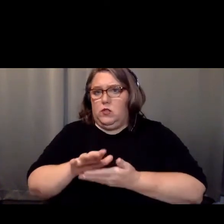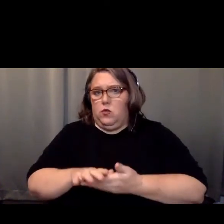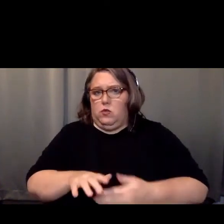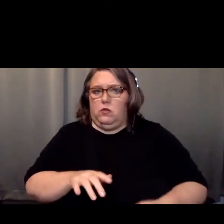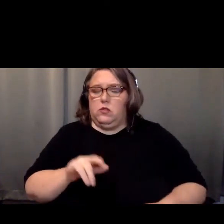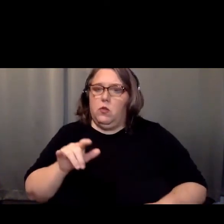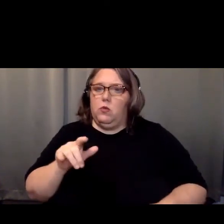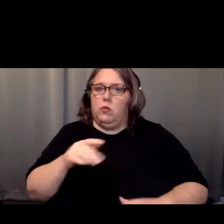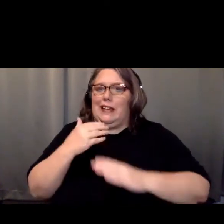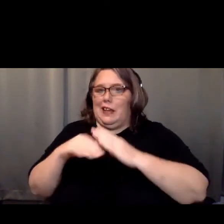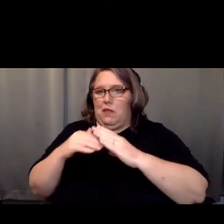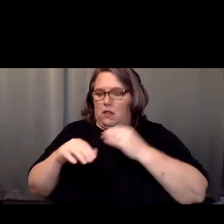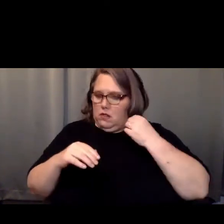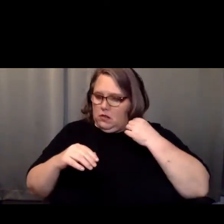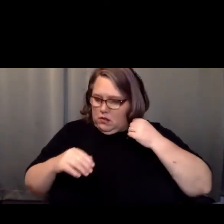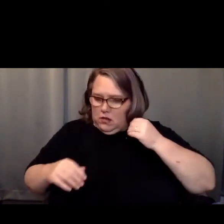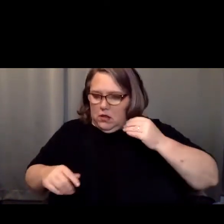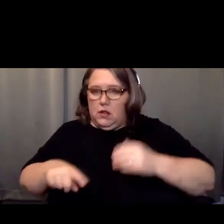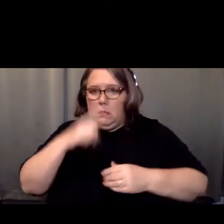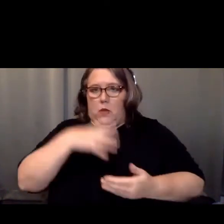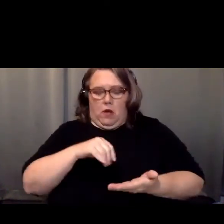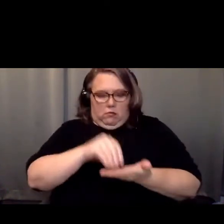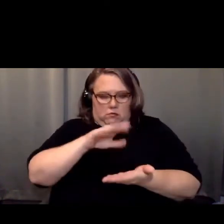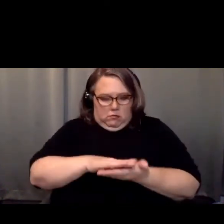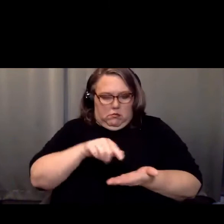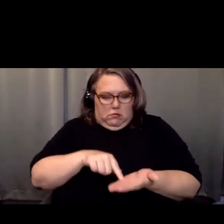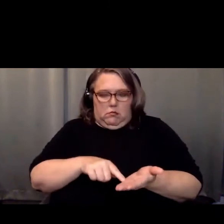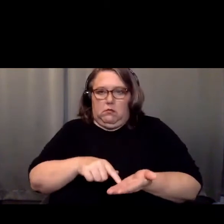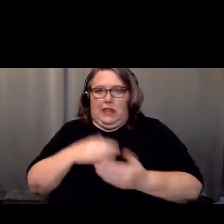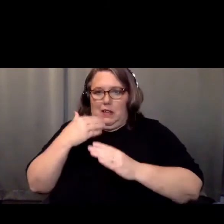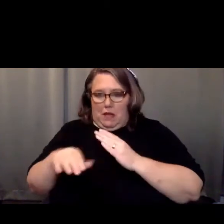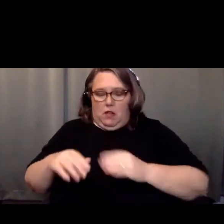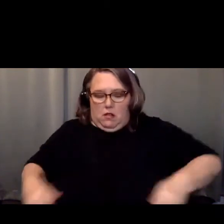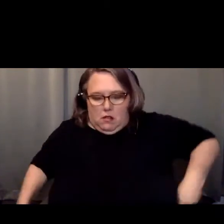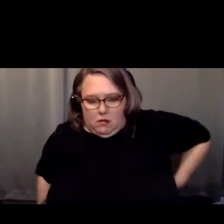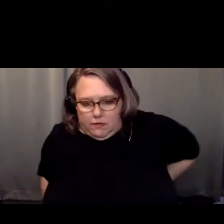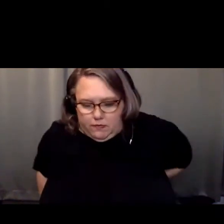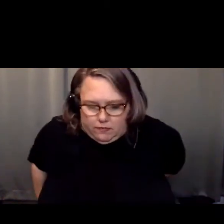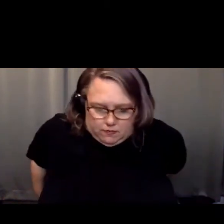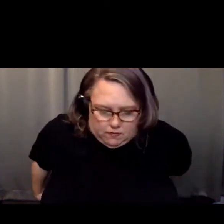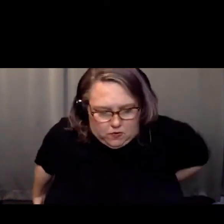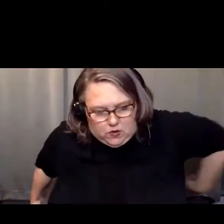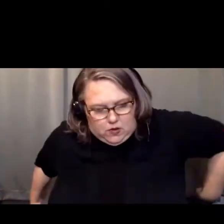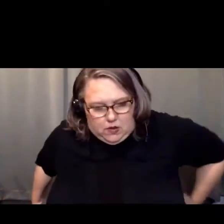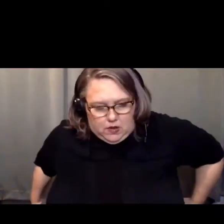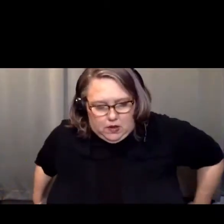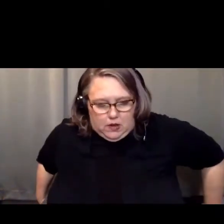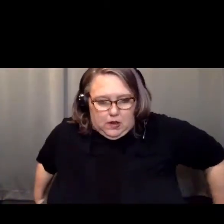So, just keep that in mind, the best thing is to get everything in writing. And if you have a phone conversation,